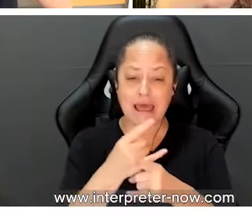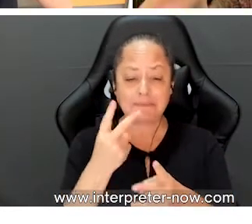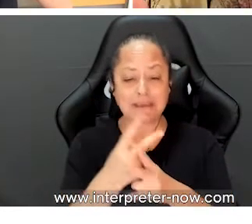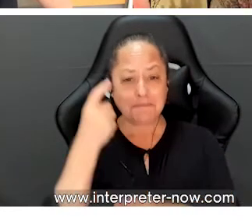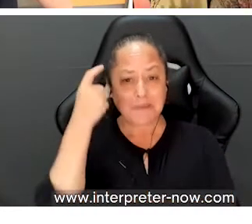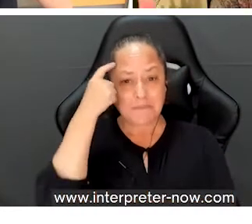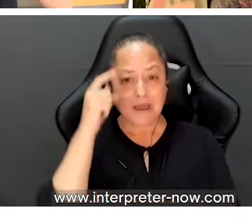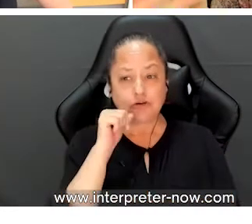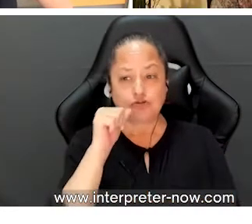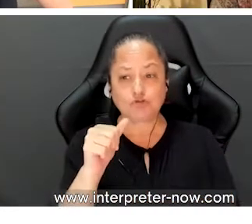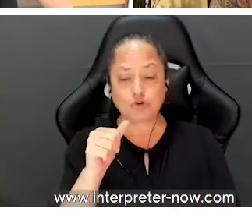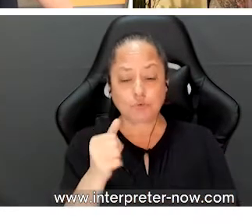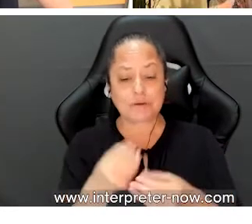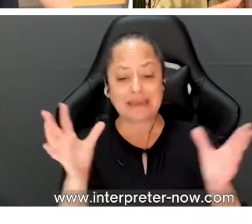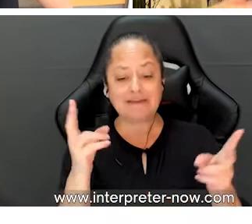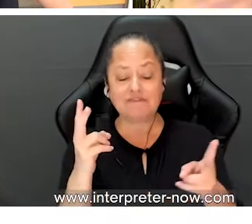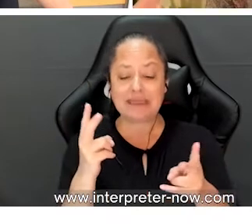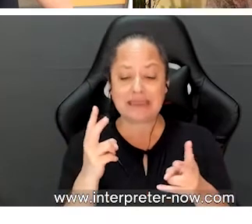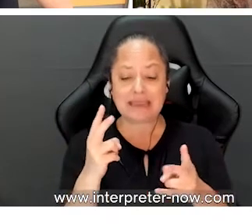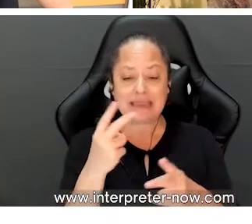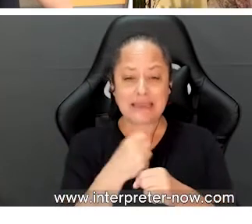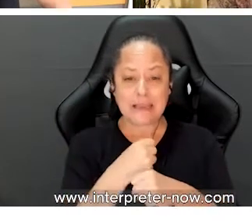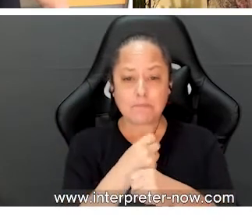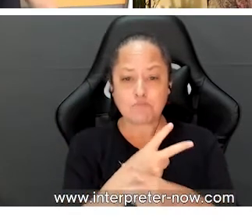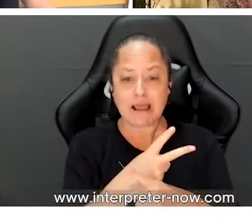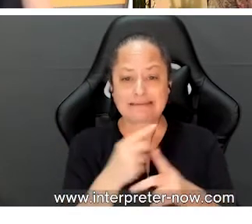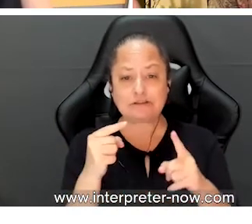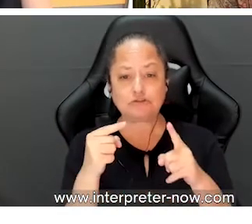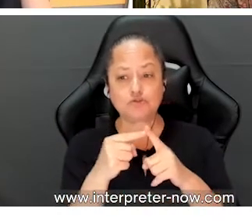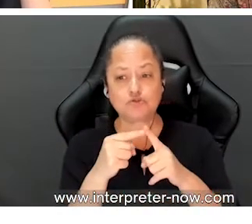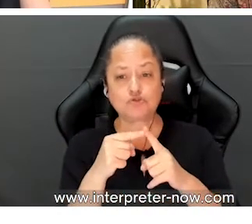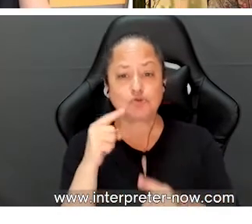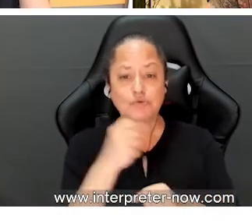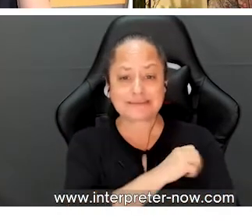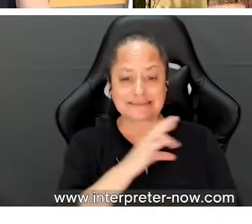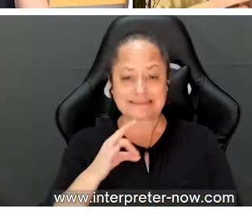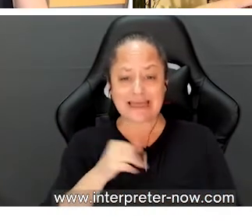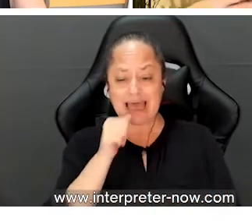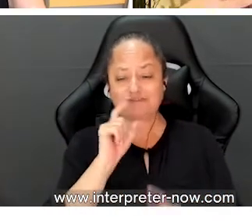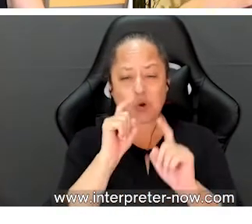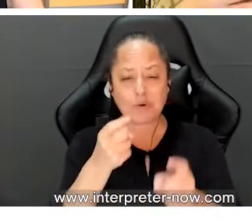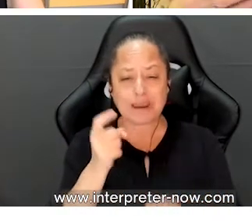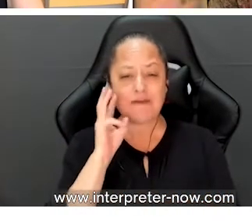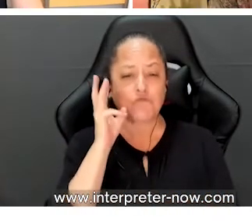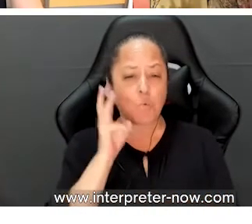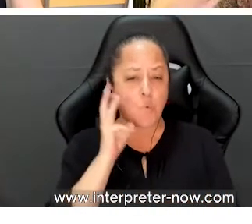not giving wine or some other kind of spirits. I know I have seen many Muslims.